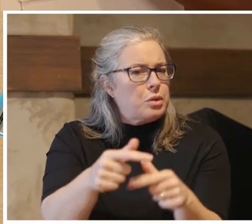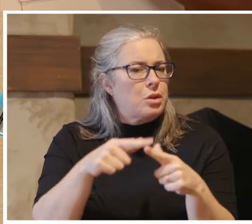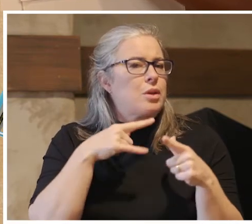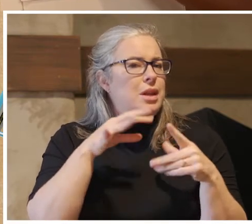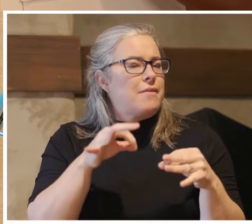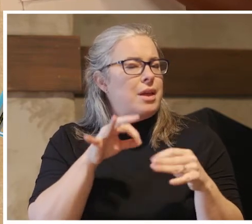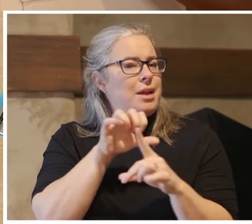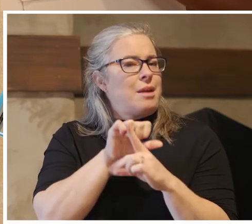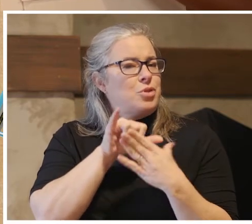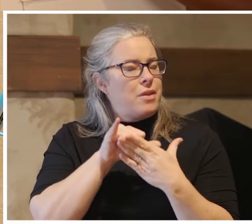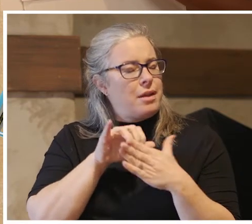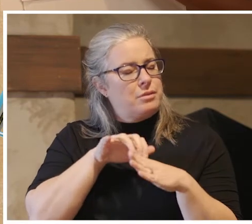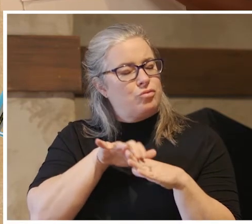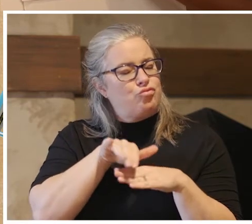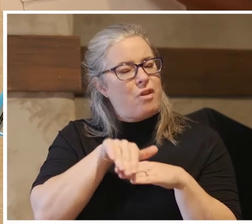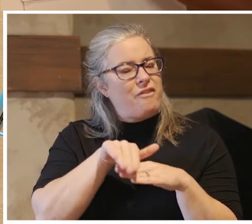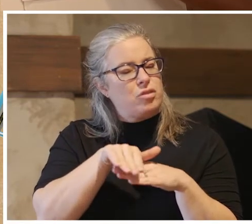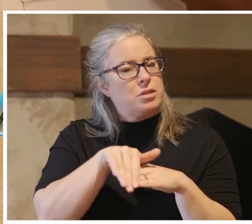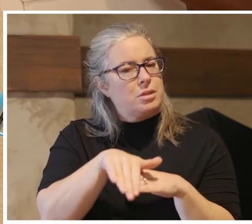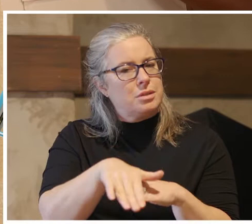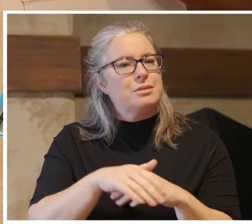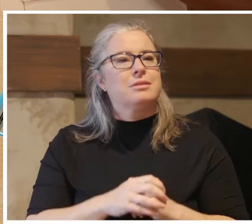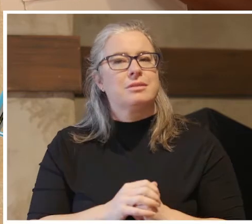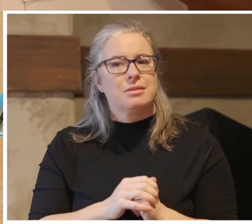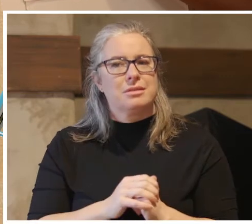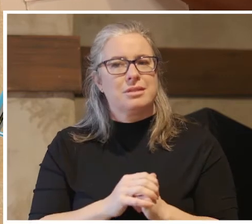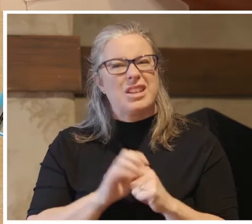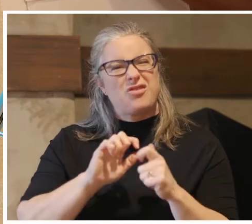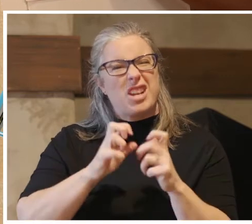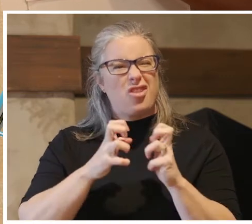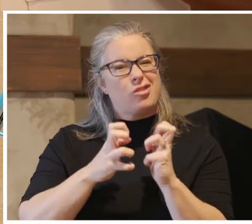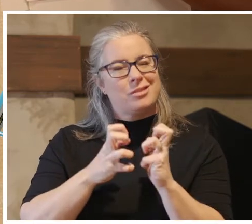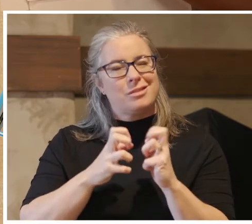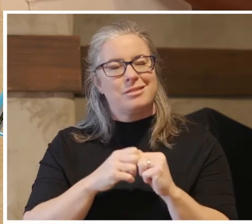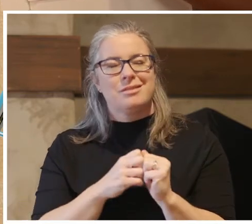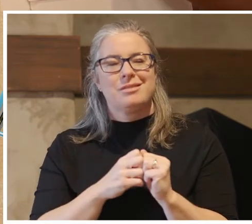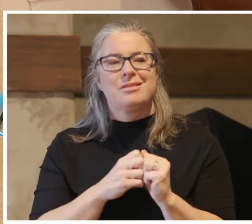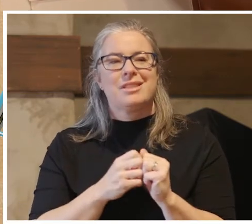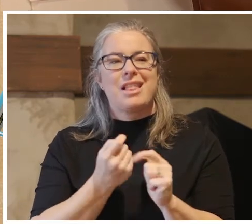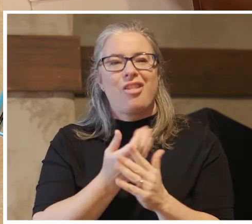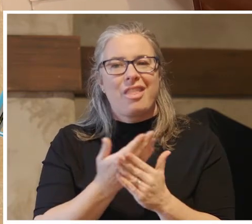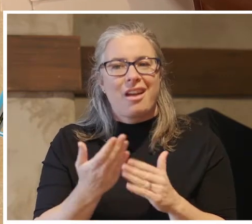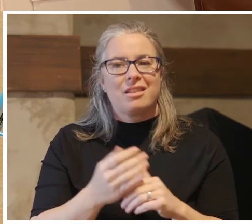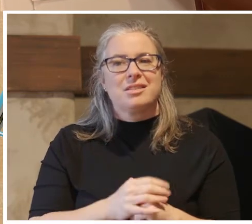So you wanna definitely capture those little rumples and little wrinkles and little veins.